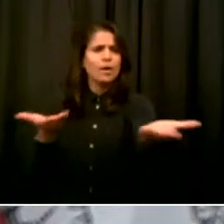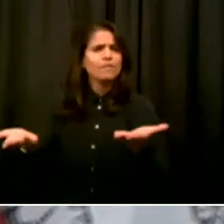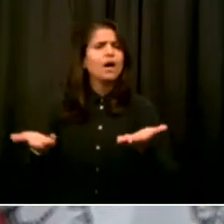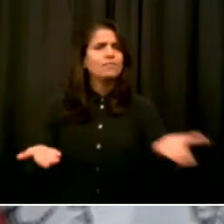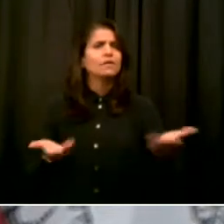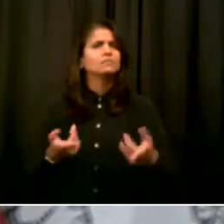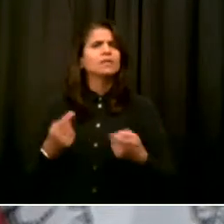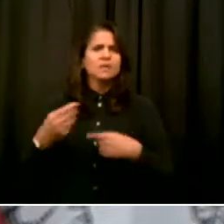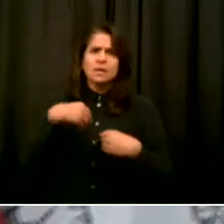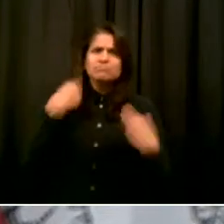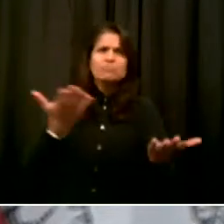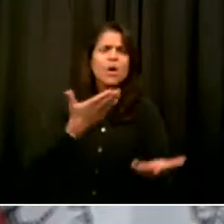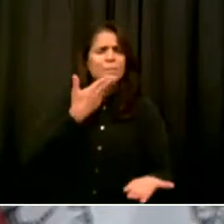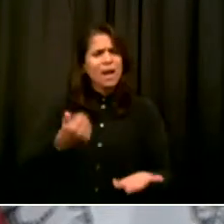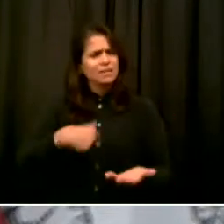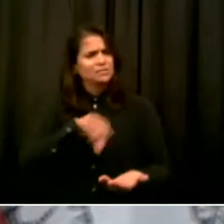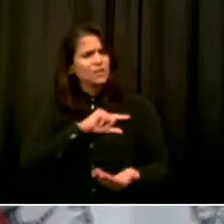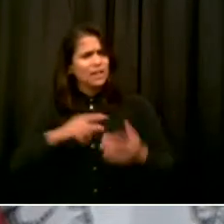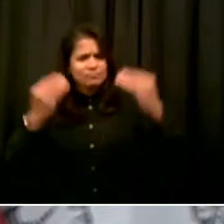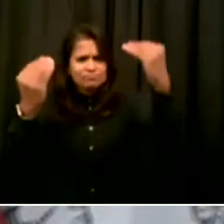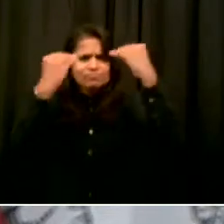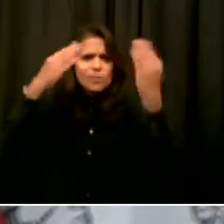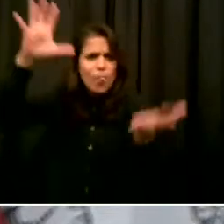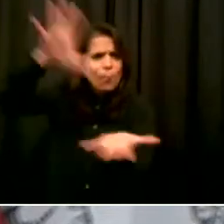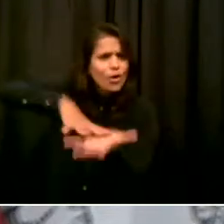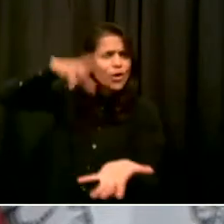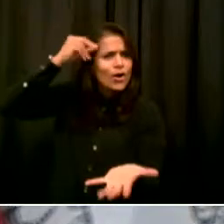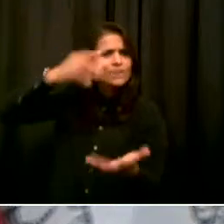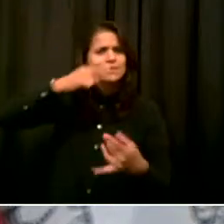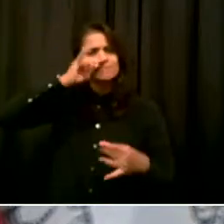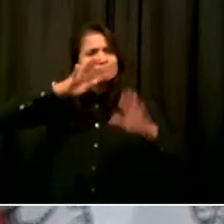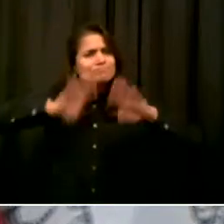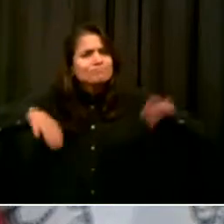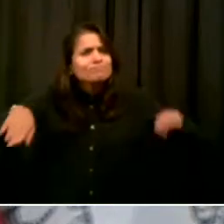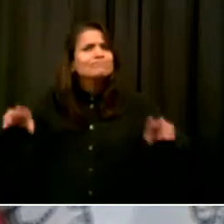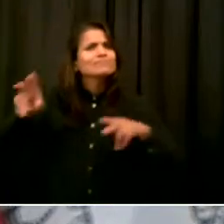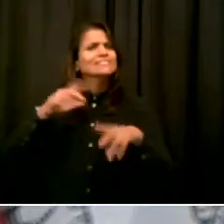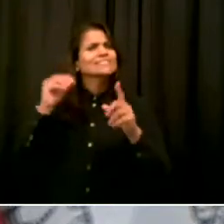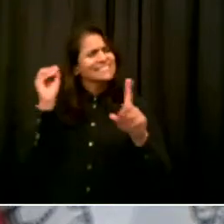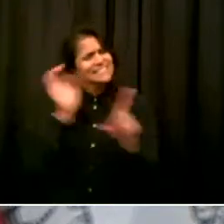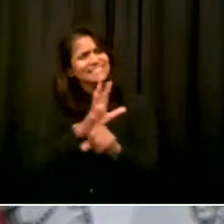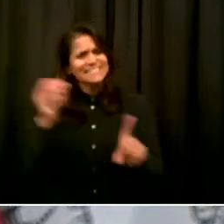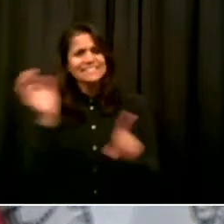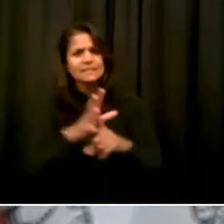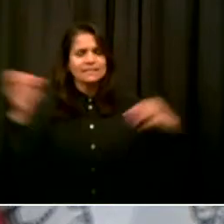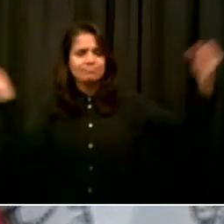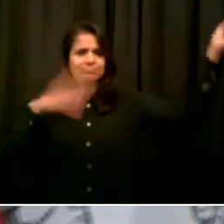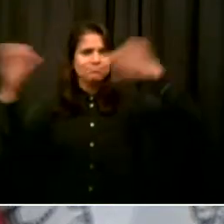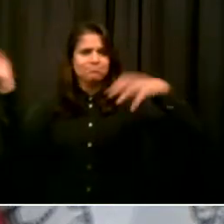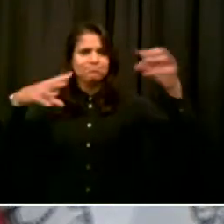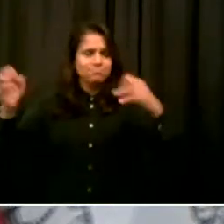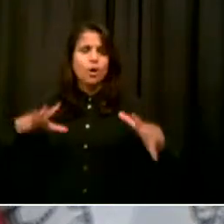FAMILIES WHO WANT IN-PERSON LEARNING, OUR JOB IS TO MAKE SURE EVERY DAY THE OPPORTUNITY IS GIVEN TO THE MAXIMUM NUMBER